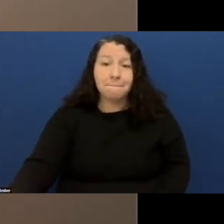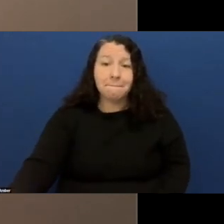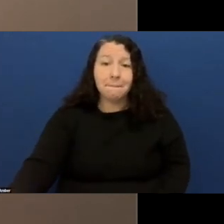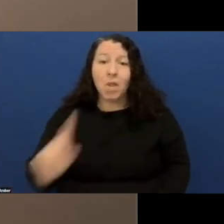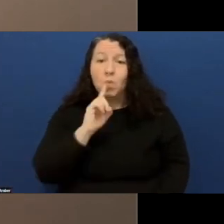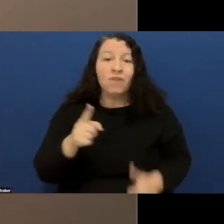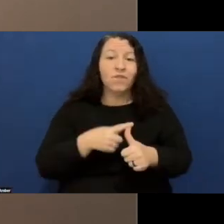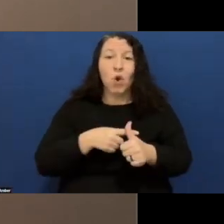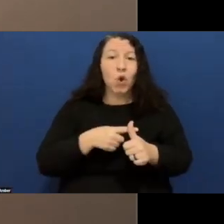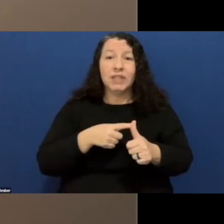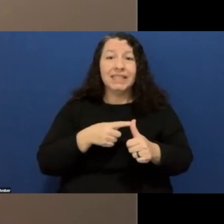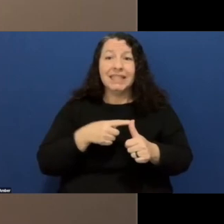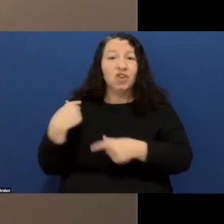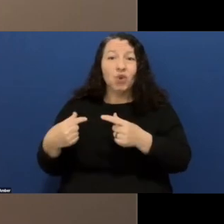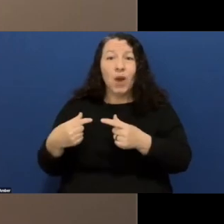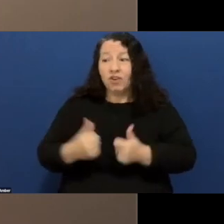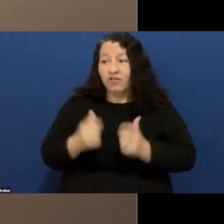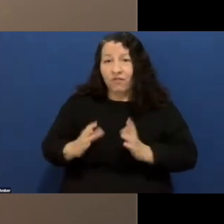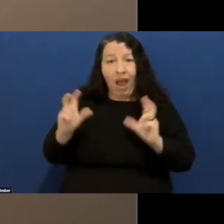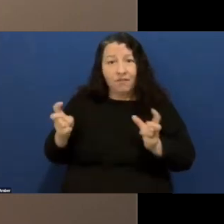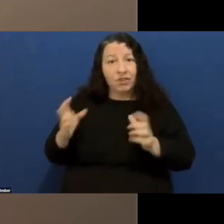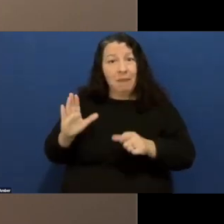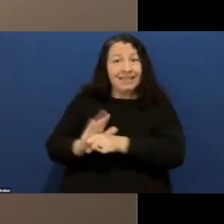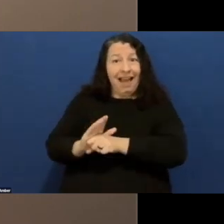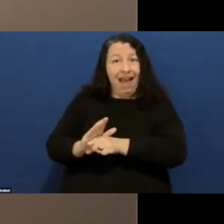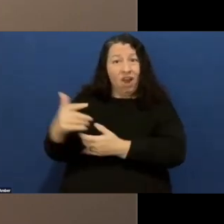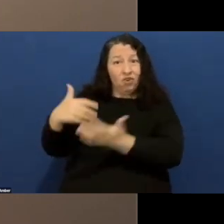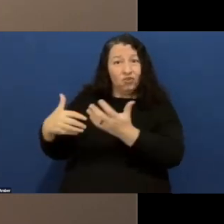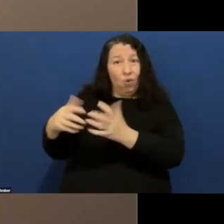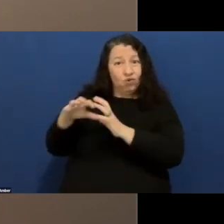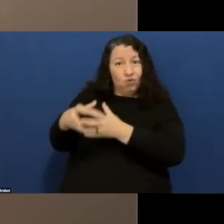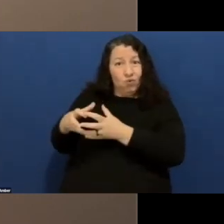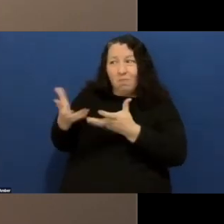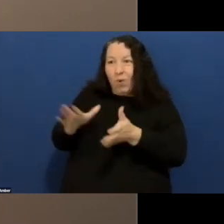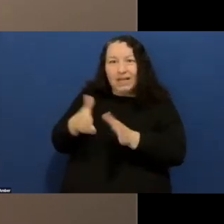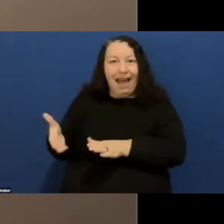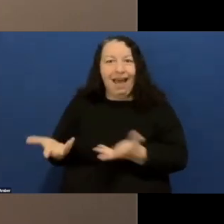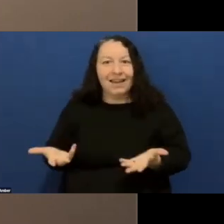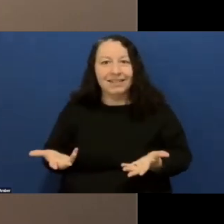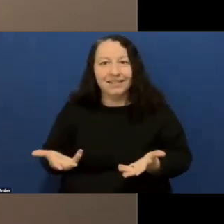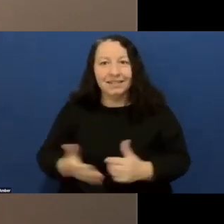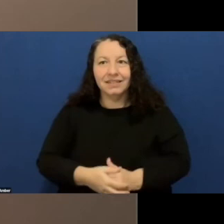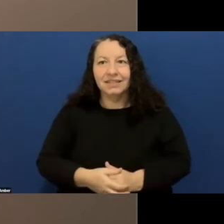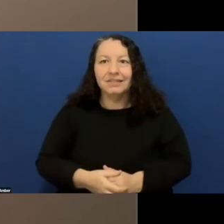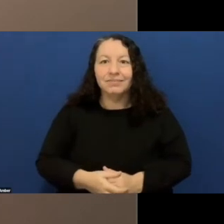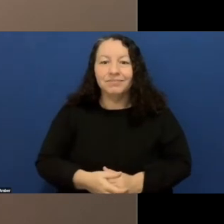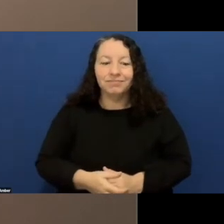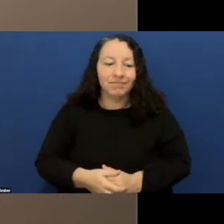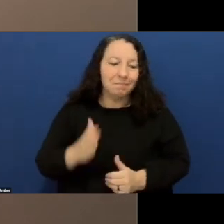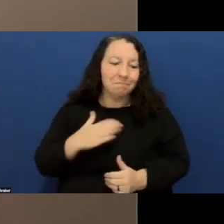of survivors. But my entire social circle had already died.